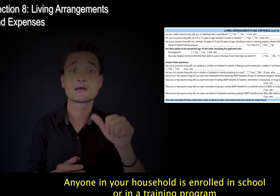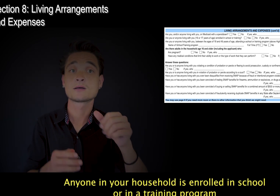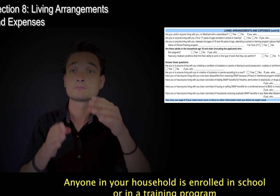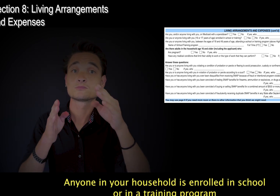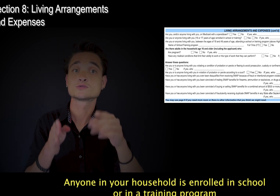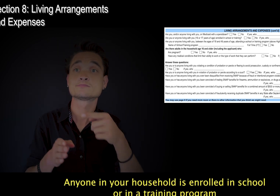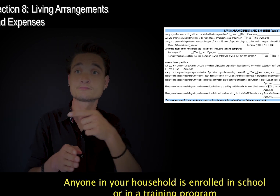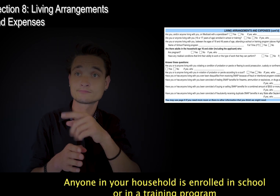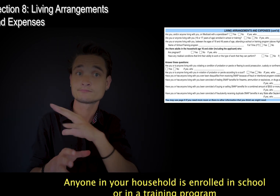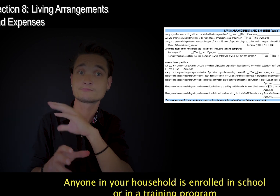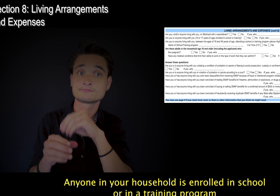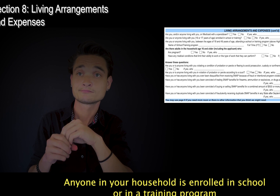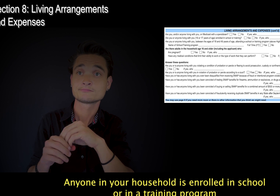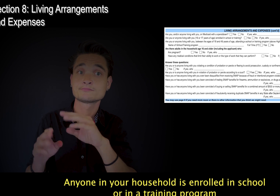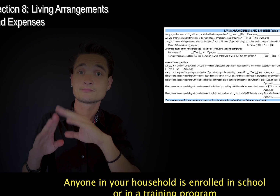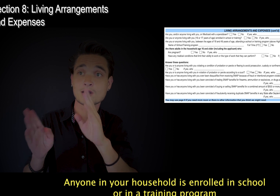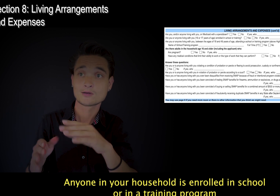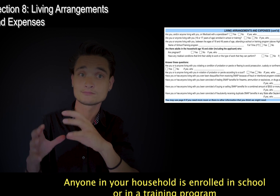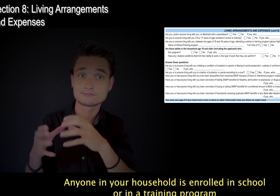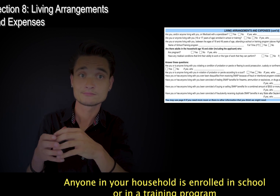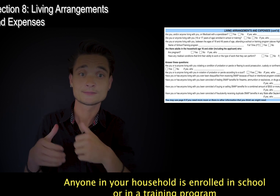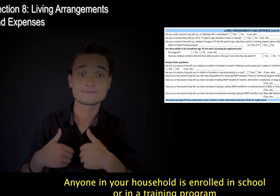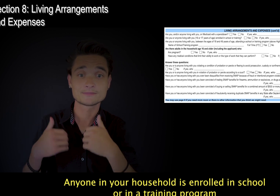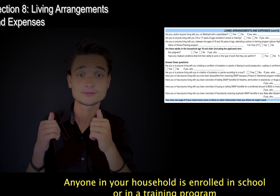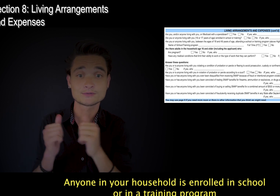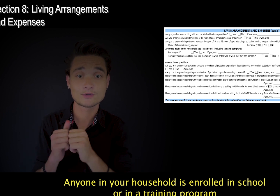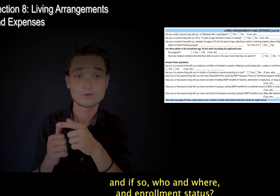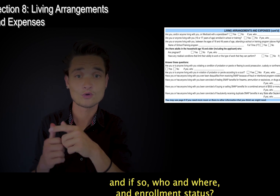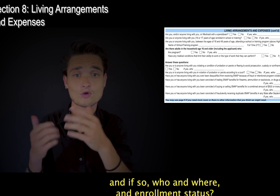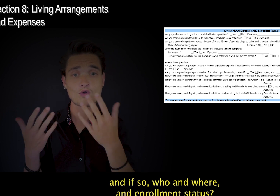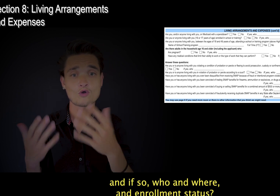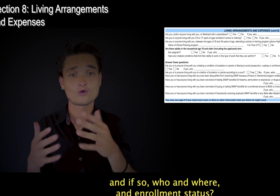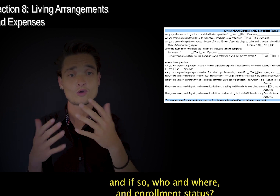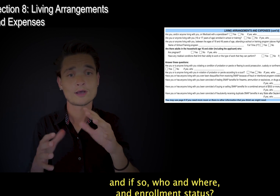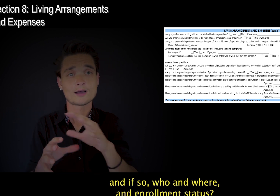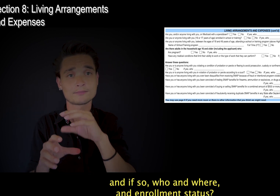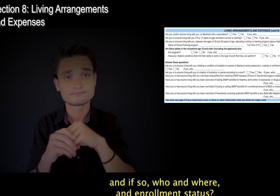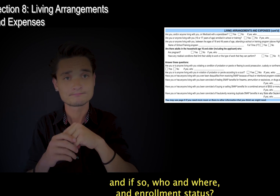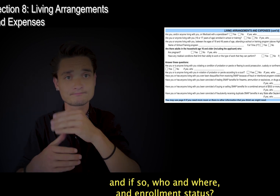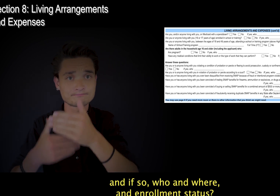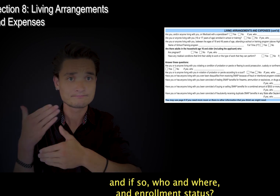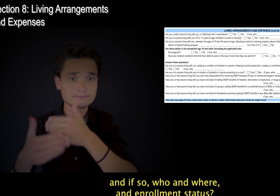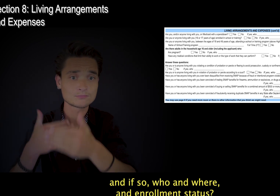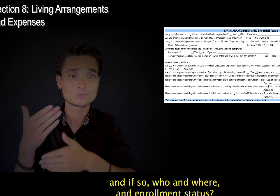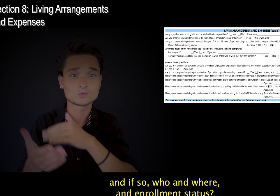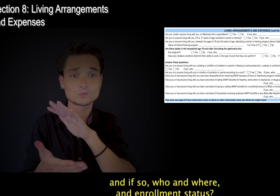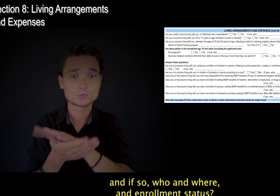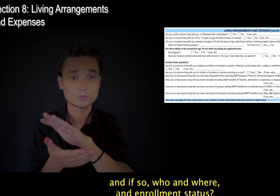Anyone in your household is enrolled in school or in a training program and if so, who and where, and enrollment status?